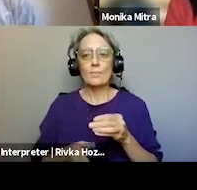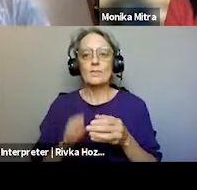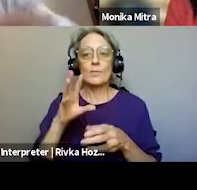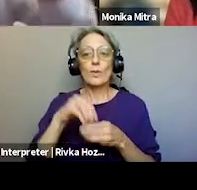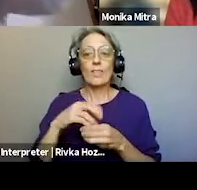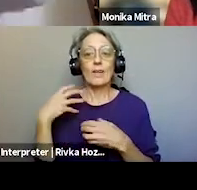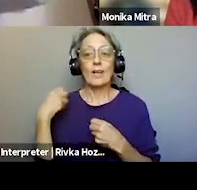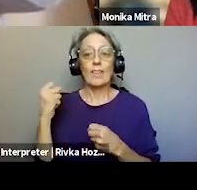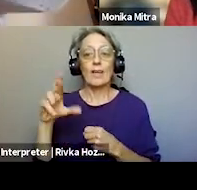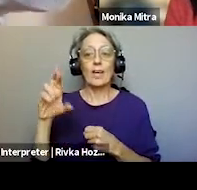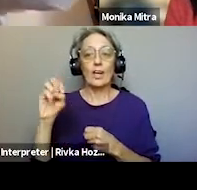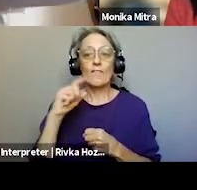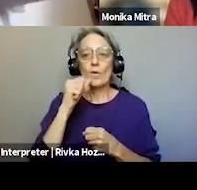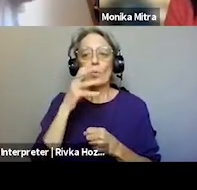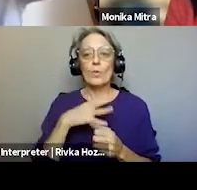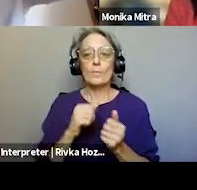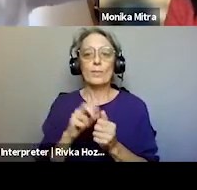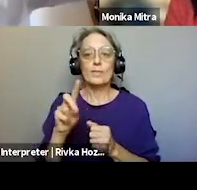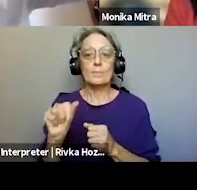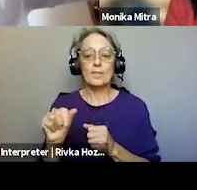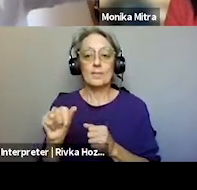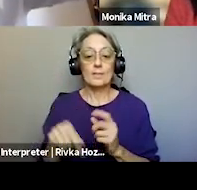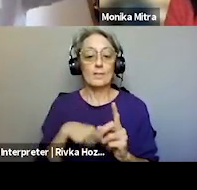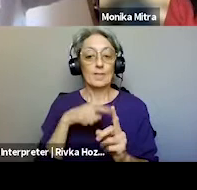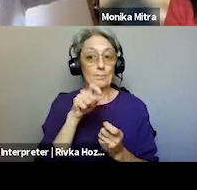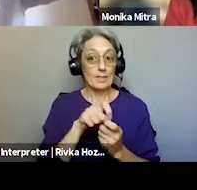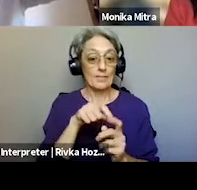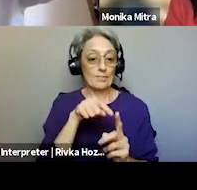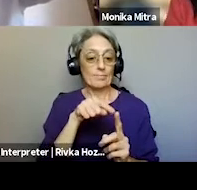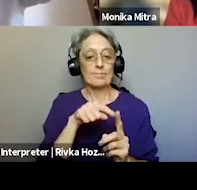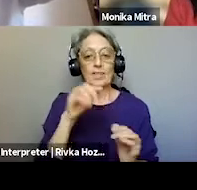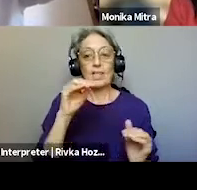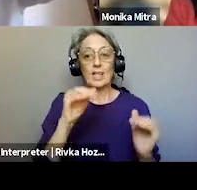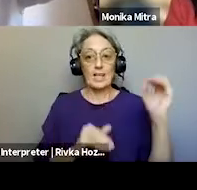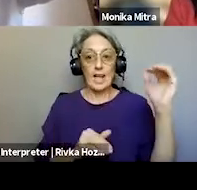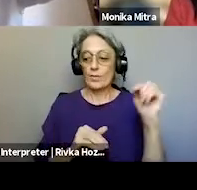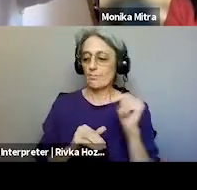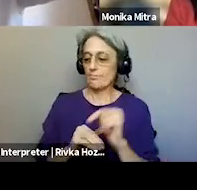especially the inequities experienced by those from underserved and underrepresented populations.